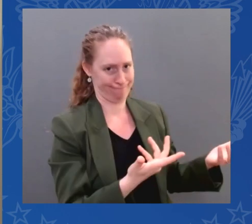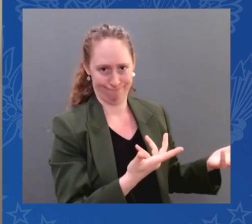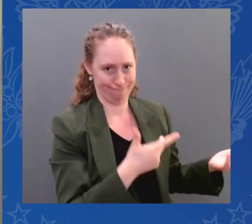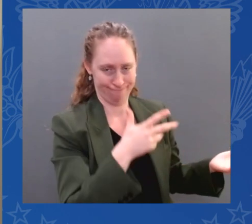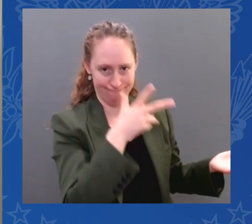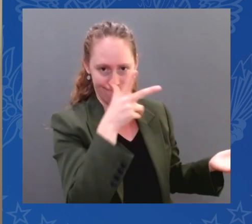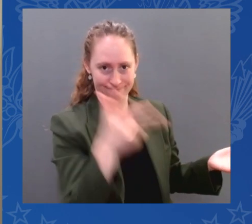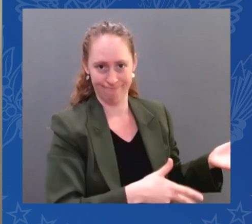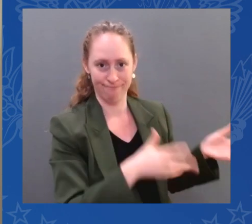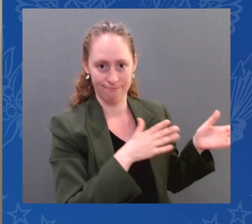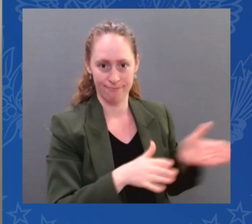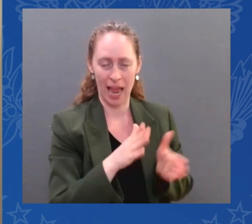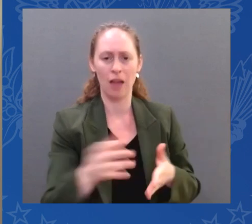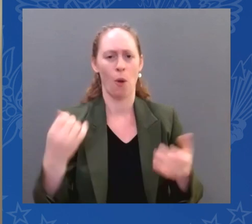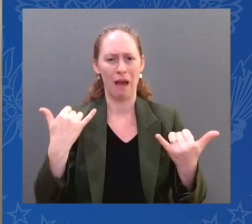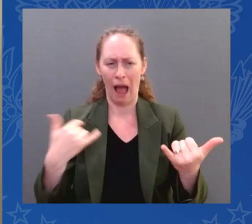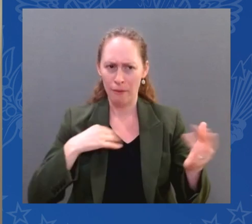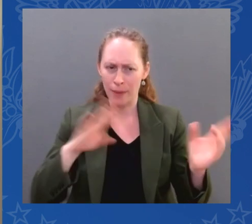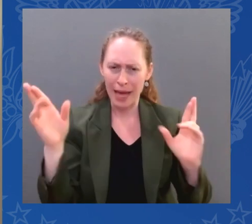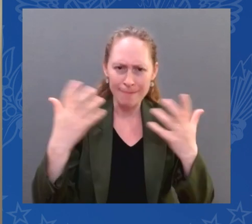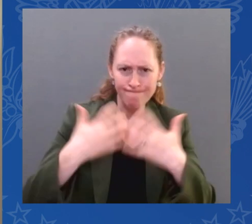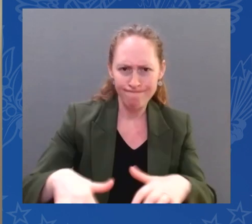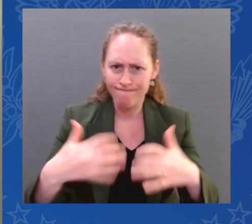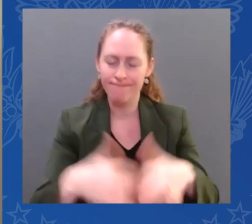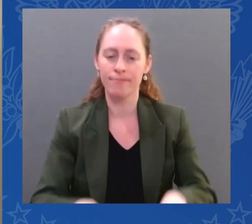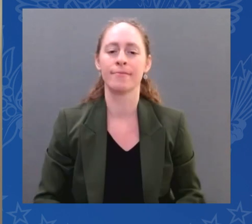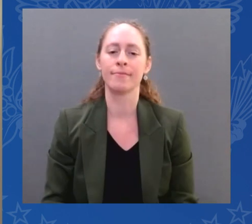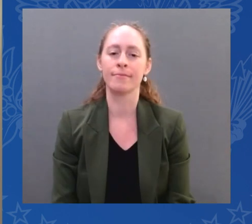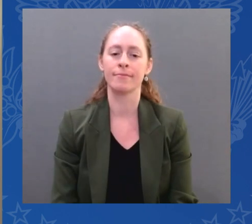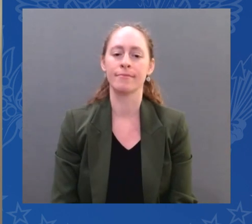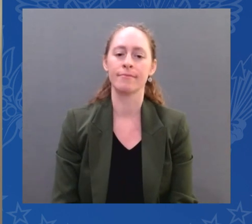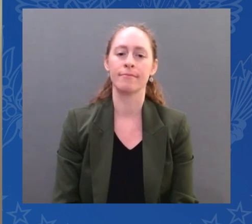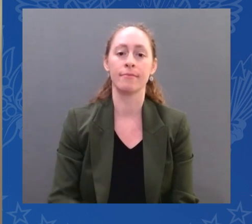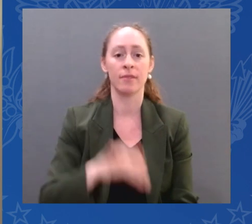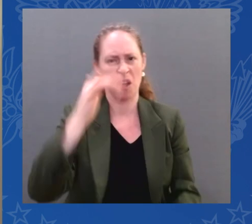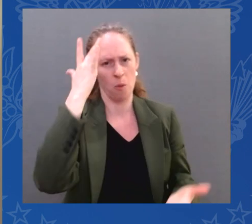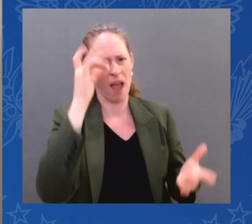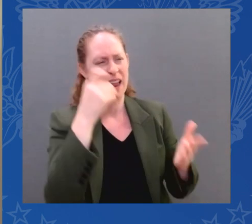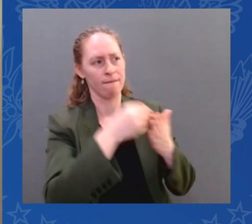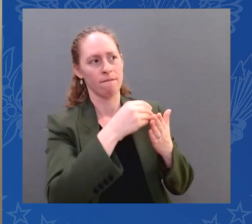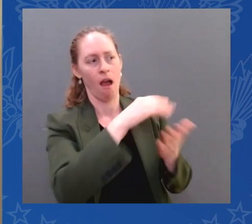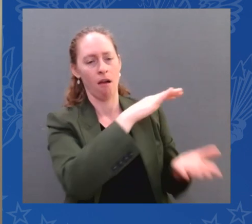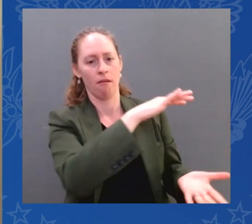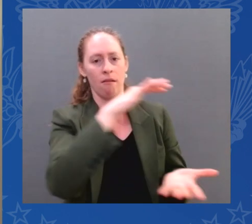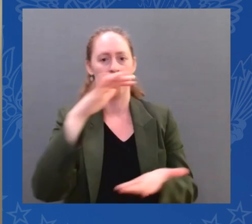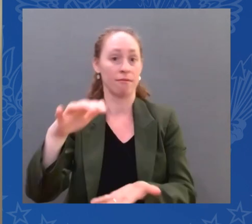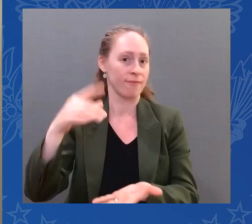The Press: Ahead of your trip, sir: Prime Minister Boris Johnson said recently there is "Ukraine fatigue." There are some leaders who are calling